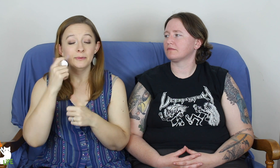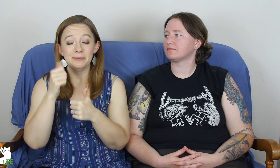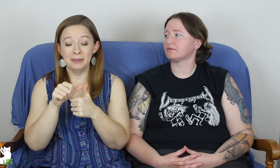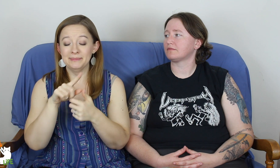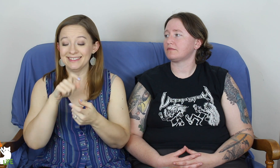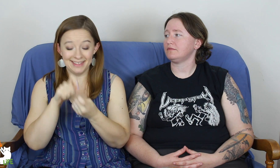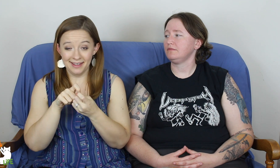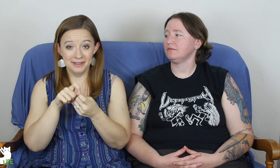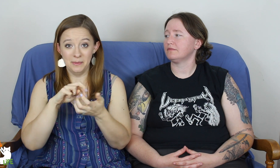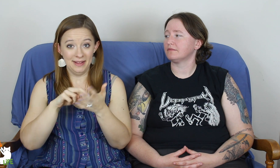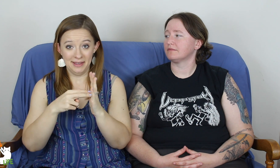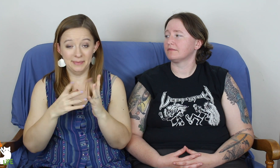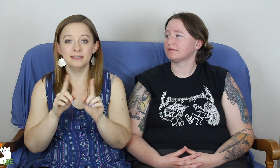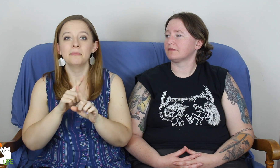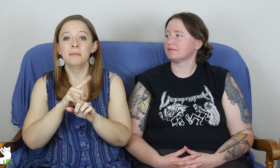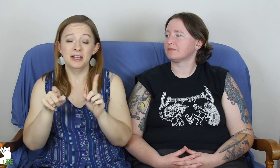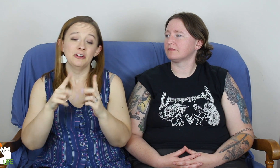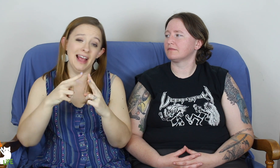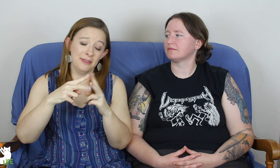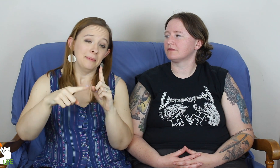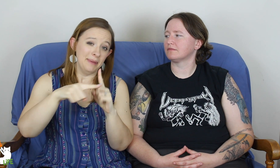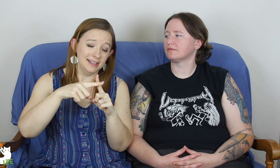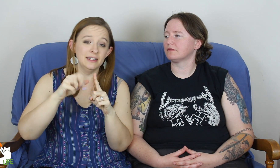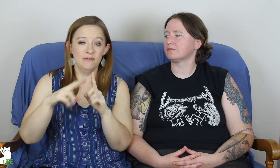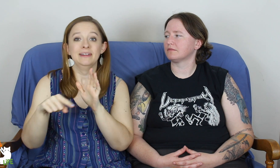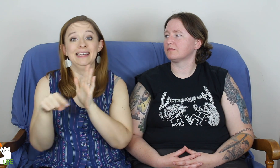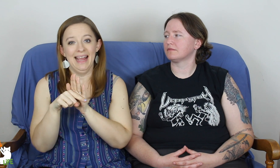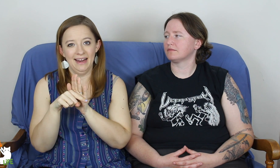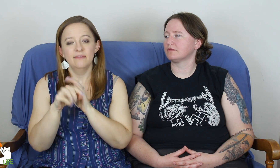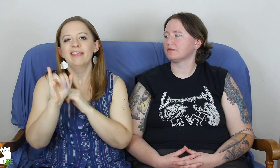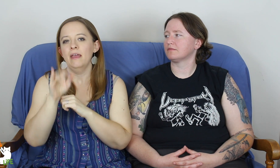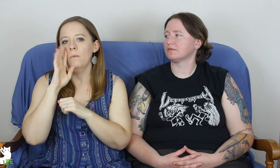I don't remember the exact meaning of it, but you're either positive or negative.